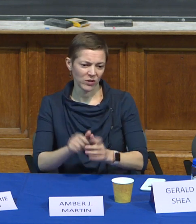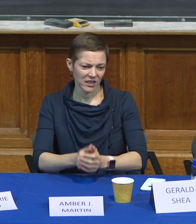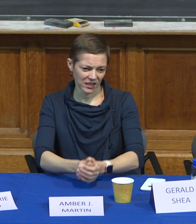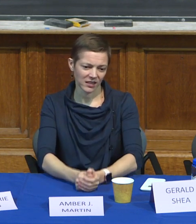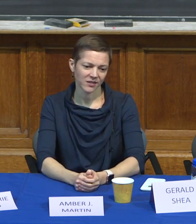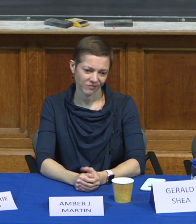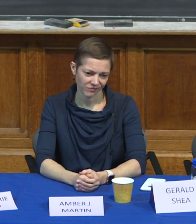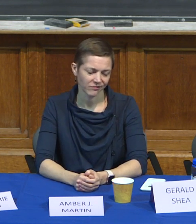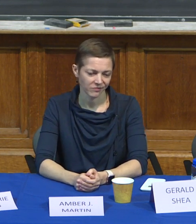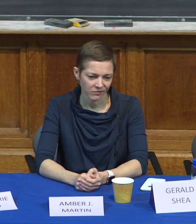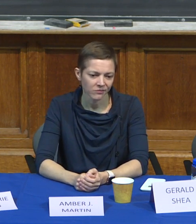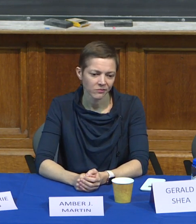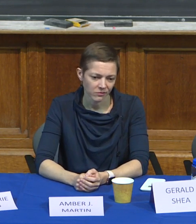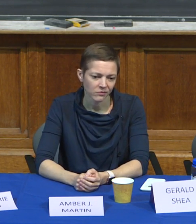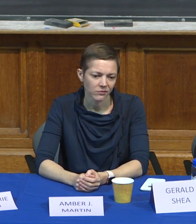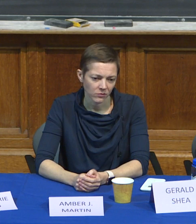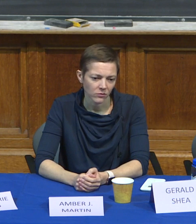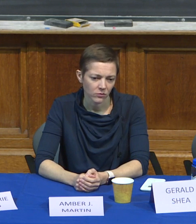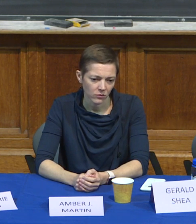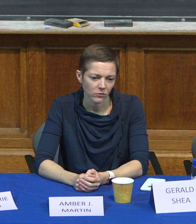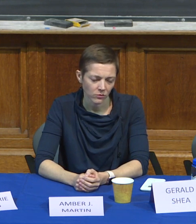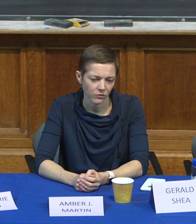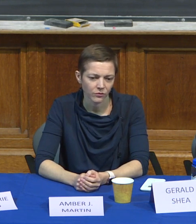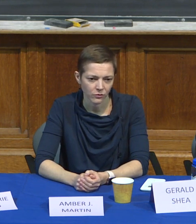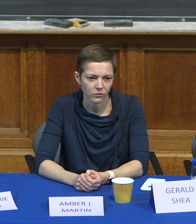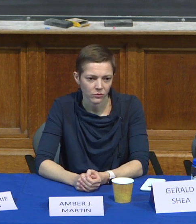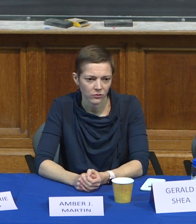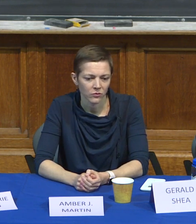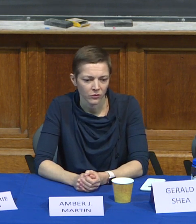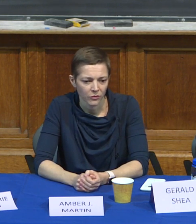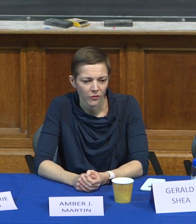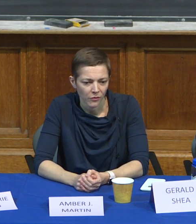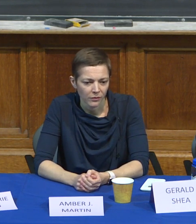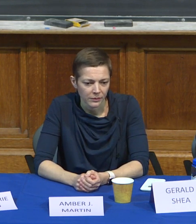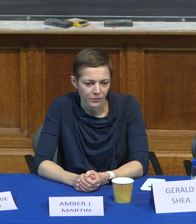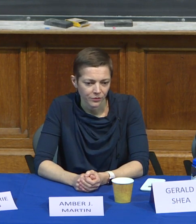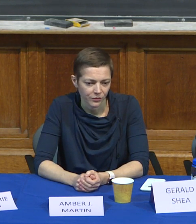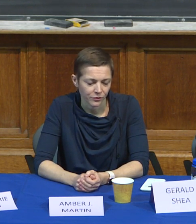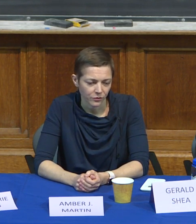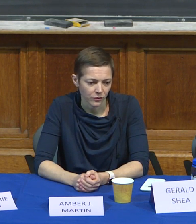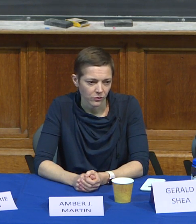that Deaf children need to have equal opportunities. That's where the focus needs to be first.